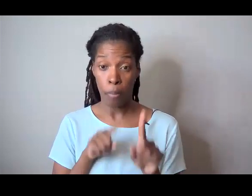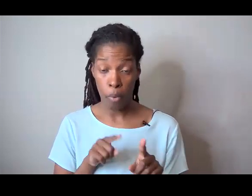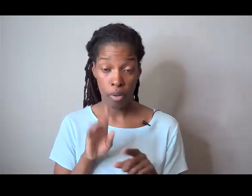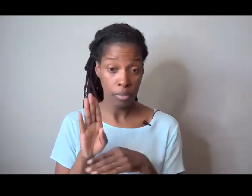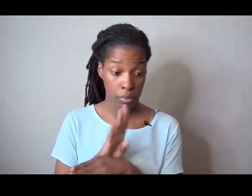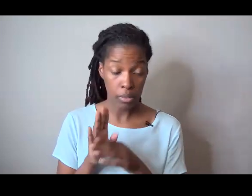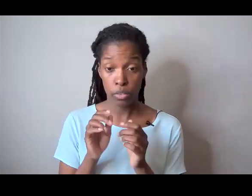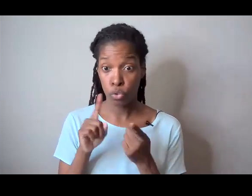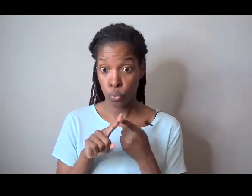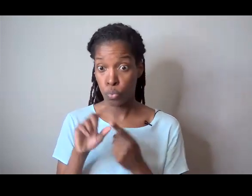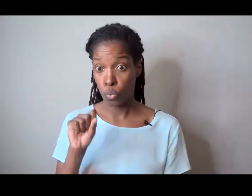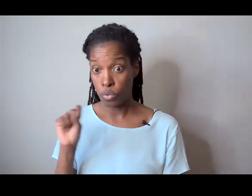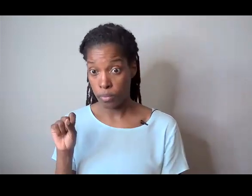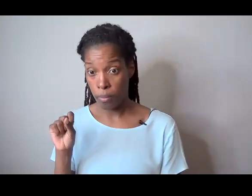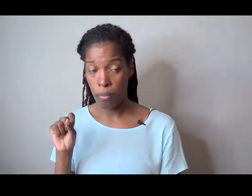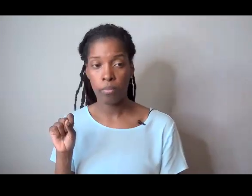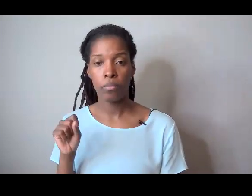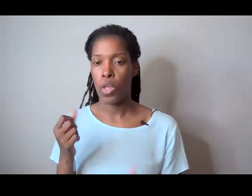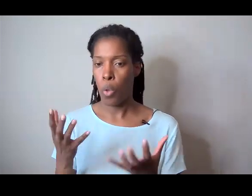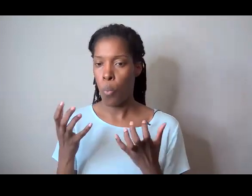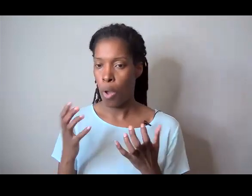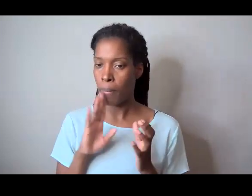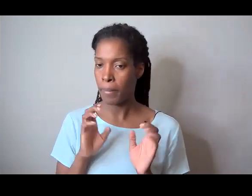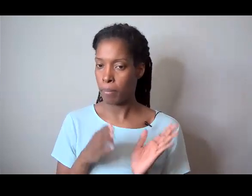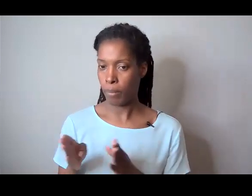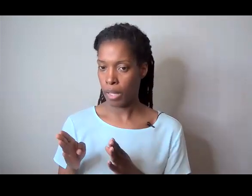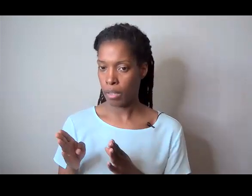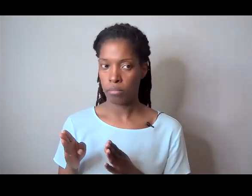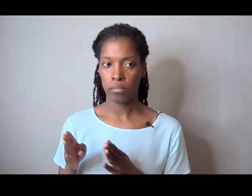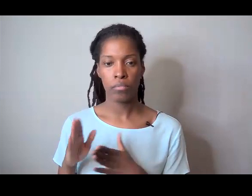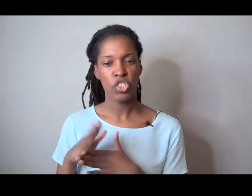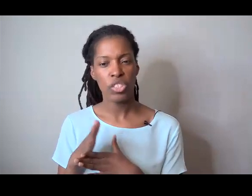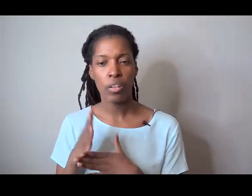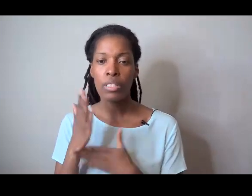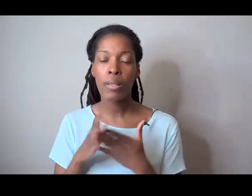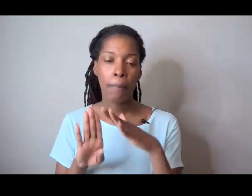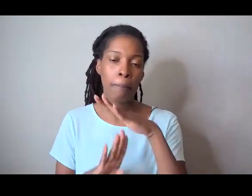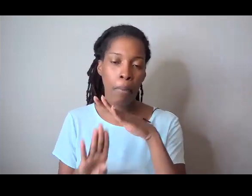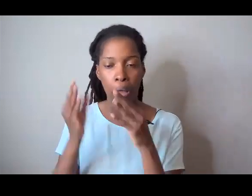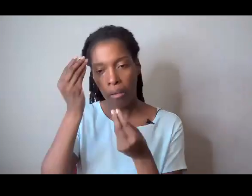you're going to want to be prepared to share just some basic information about the business.